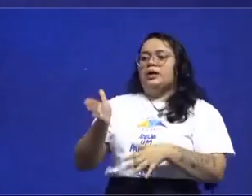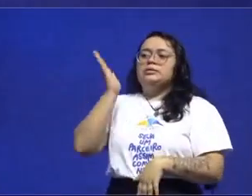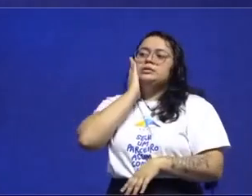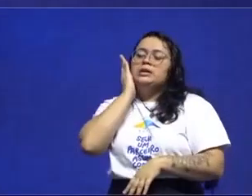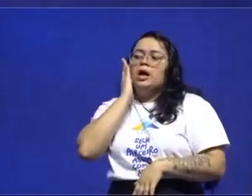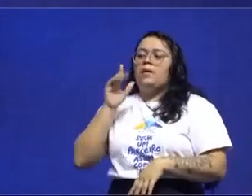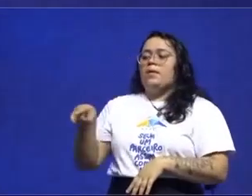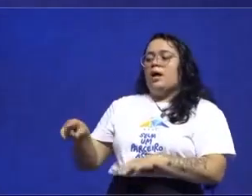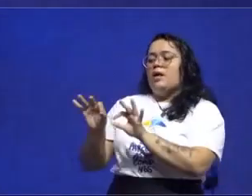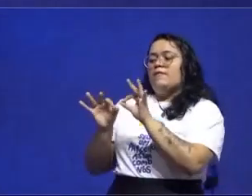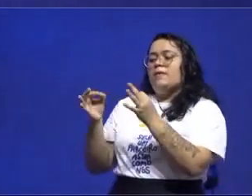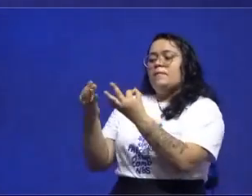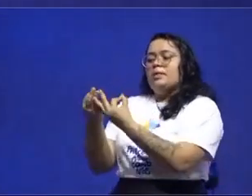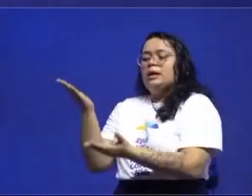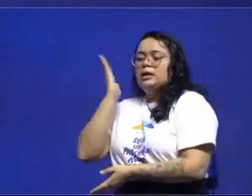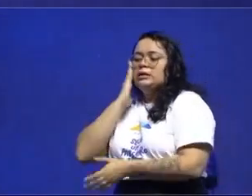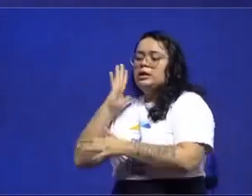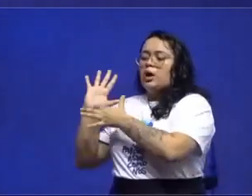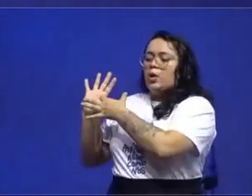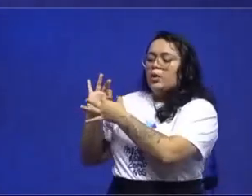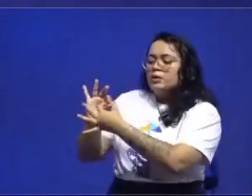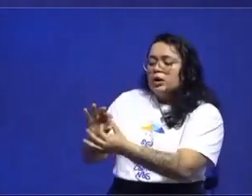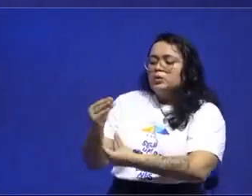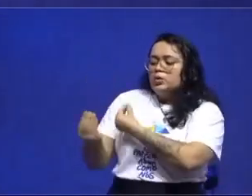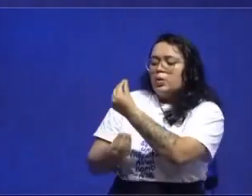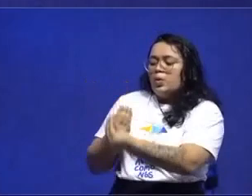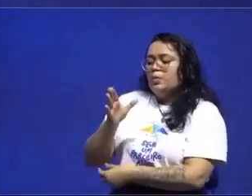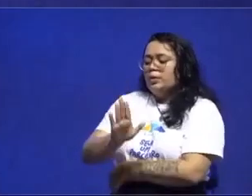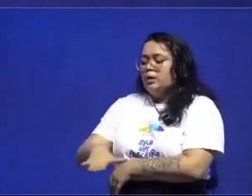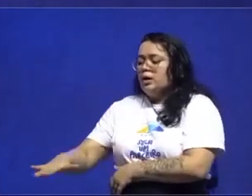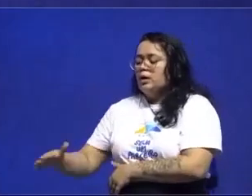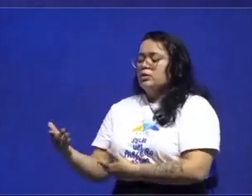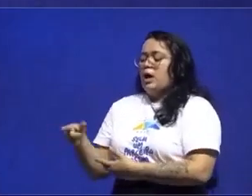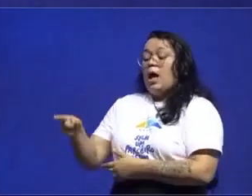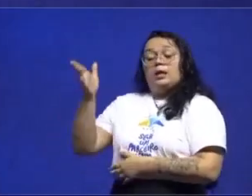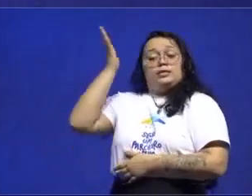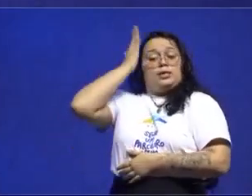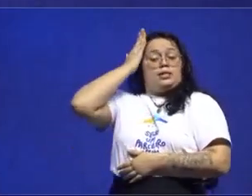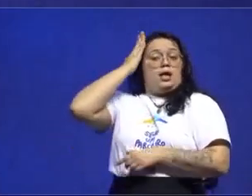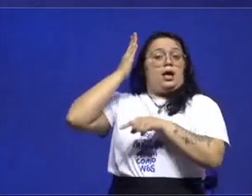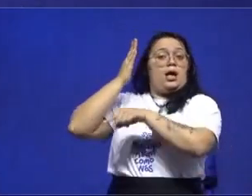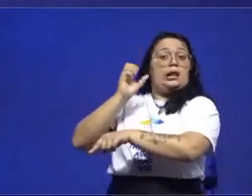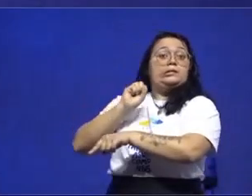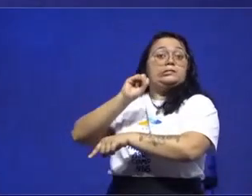understand everything the child's context if it is the case if a diagnosis arrives if it is